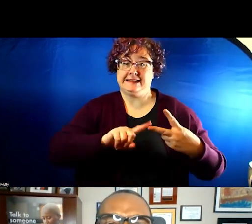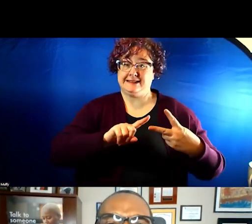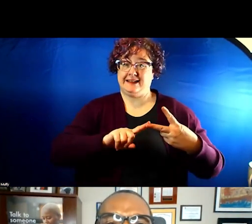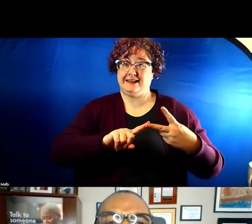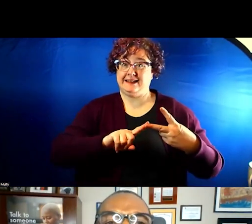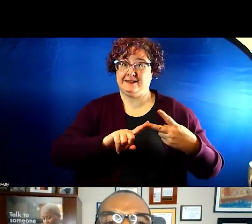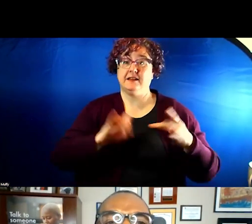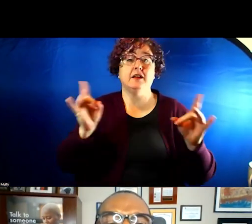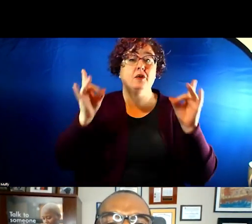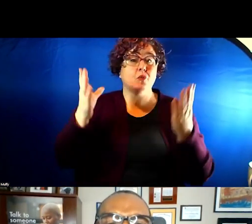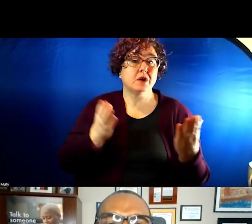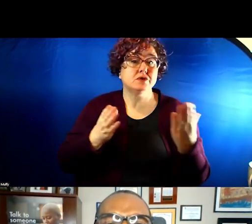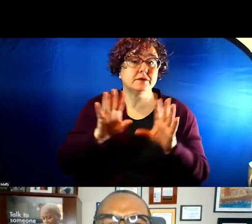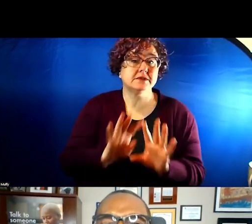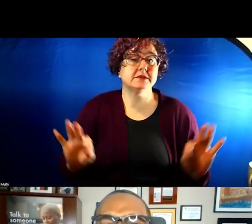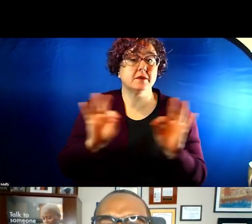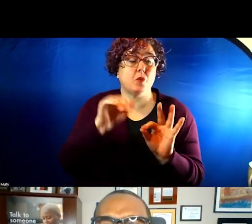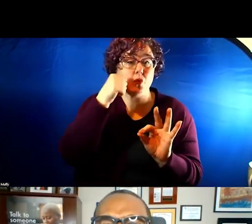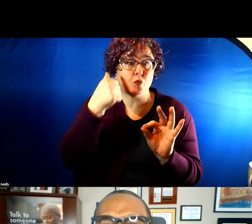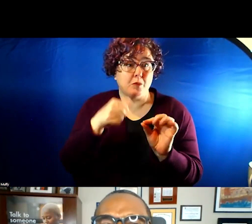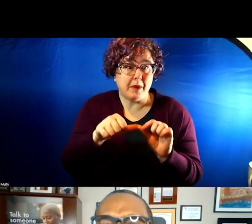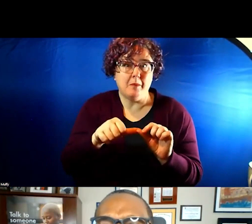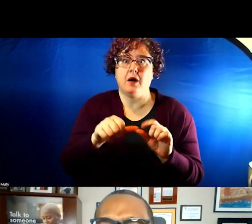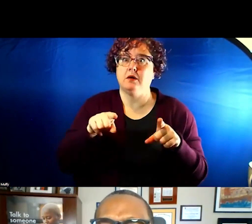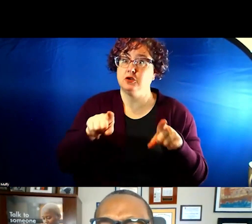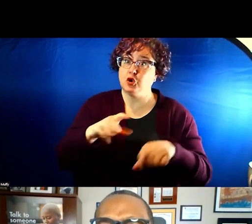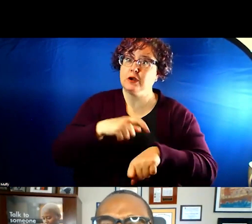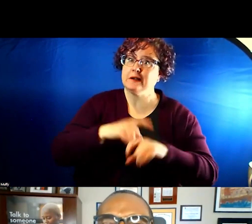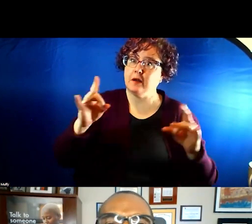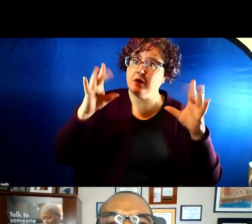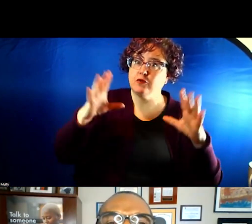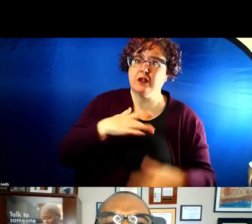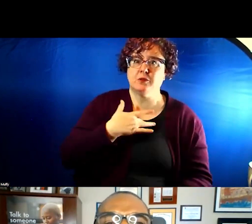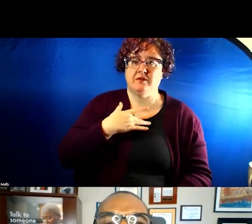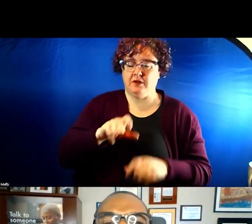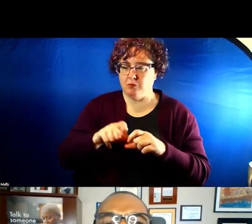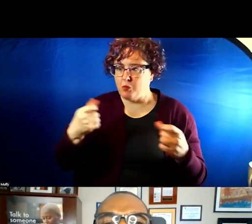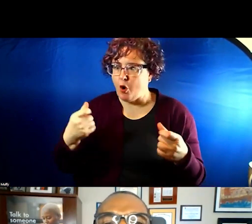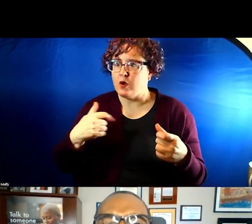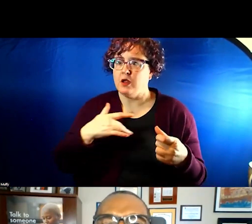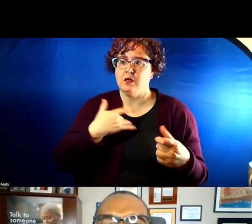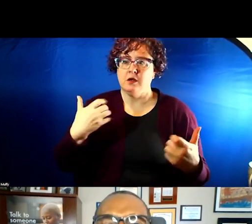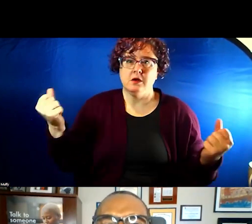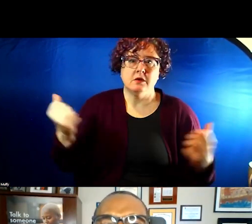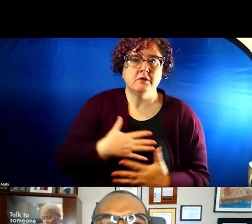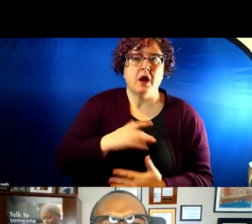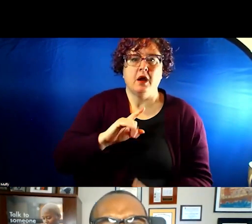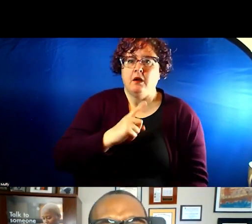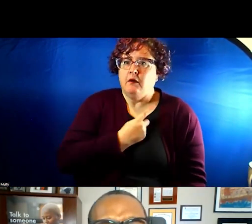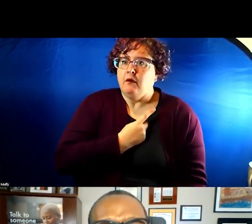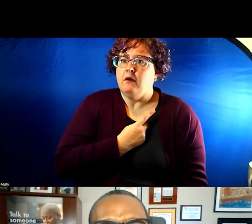THIS IN UNCERTAIN TIMES, IN TIMES OF CRISIS, WHAT WE SEEK MOST